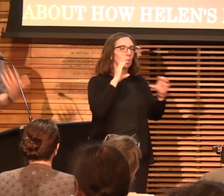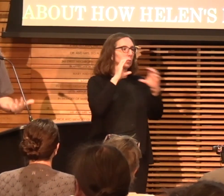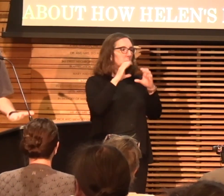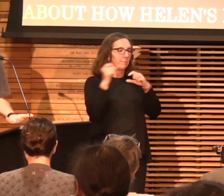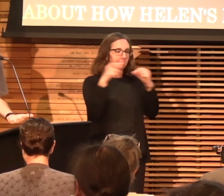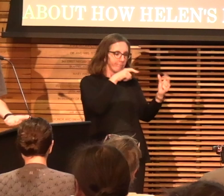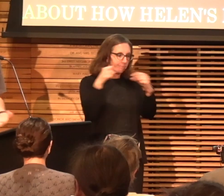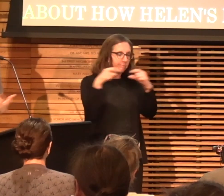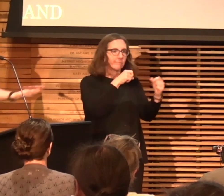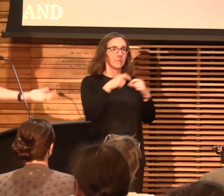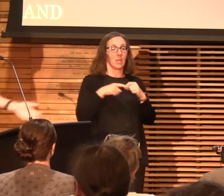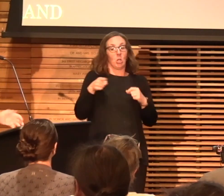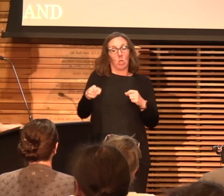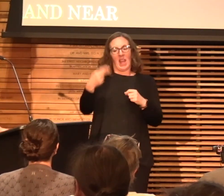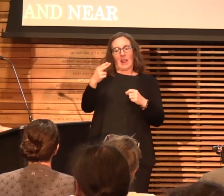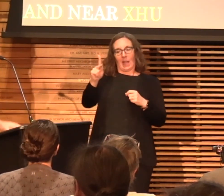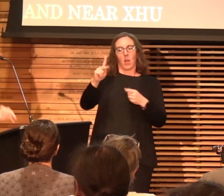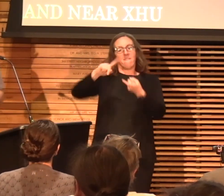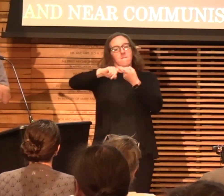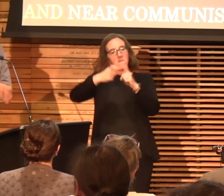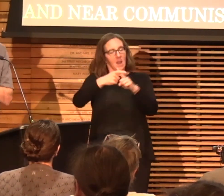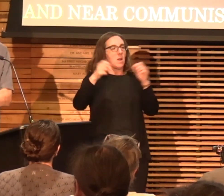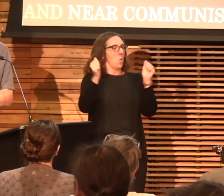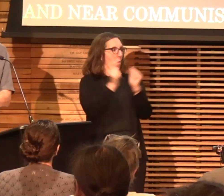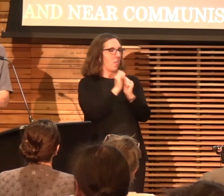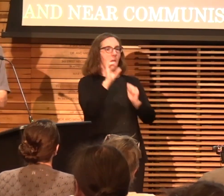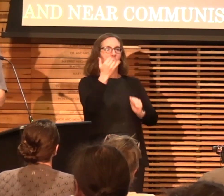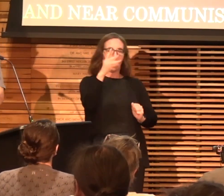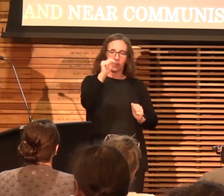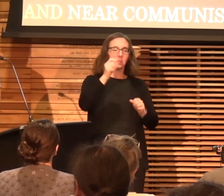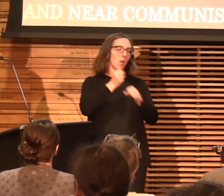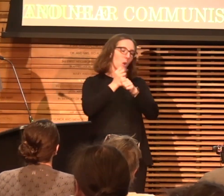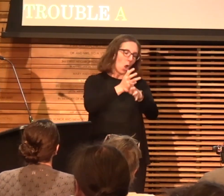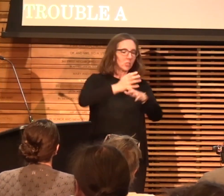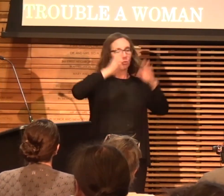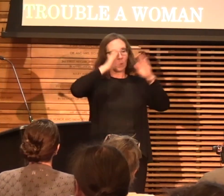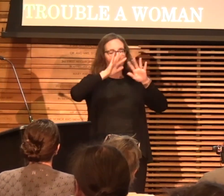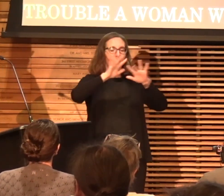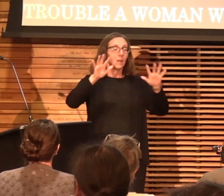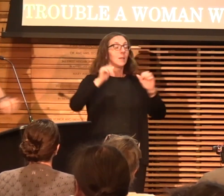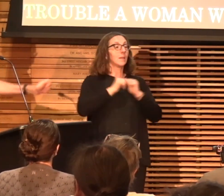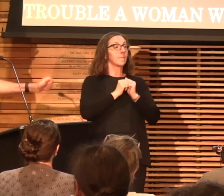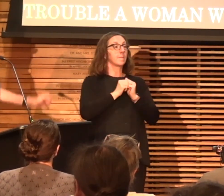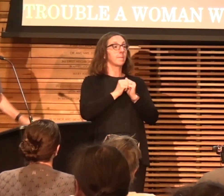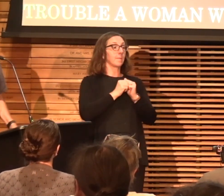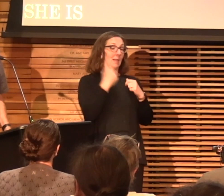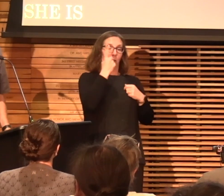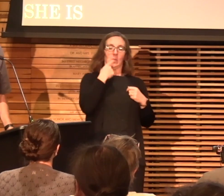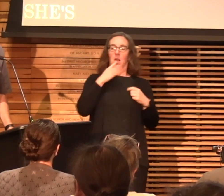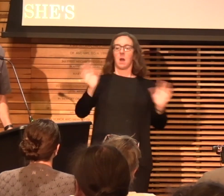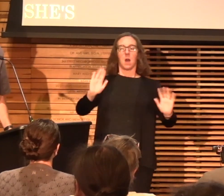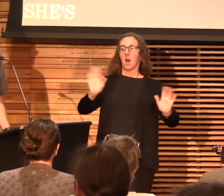and near communists're causing a lot of trouble. A woman writes a letter saying that she's no longer contributing to the AFB